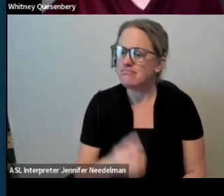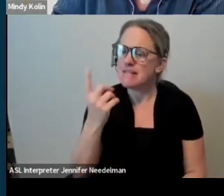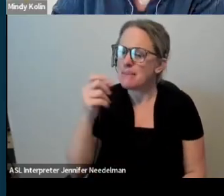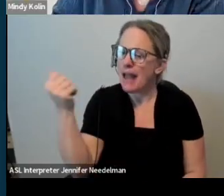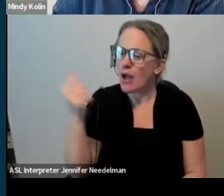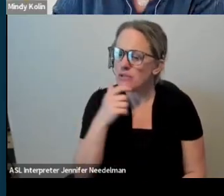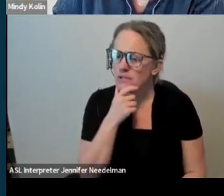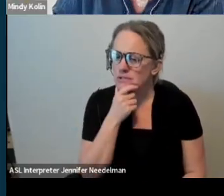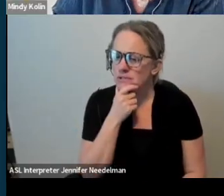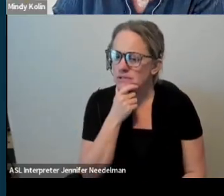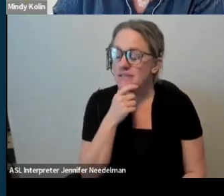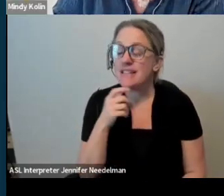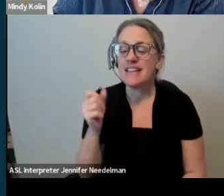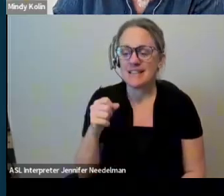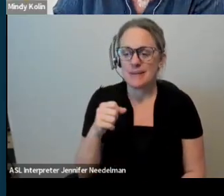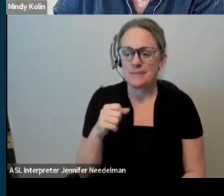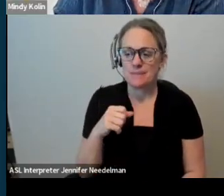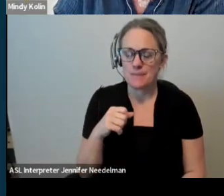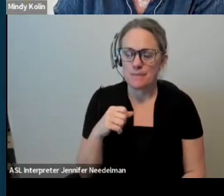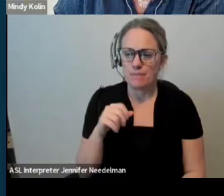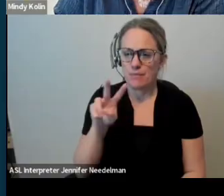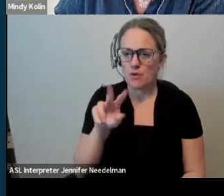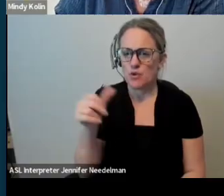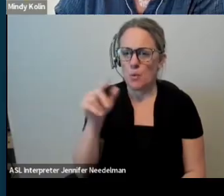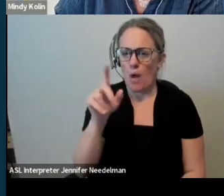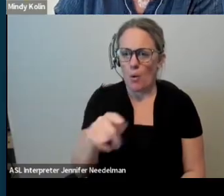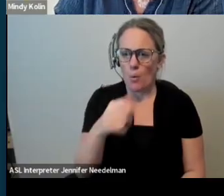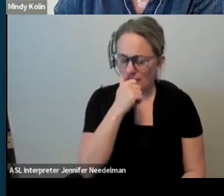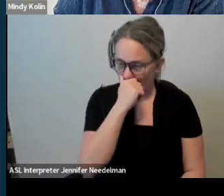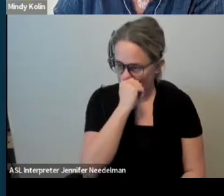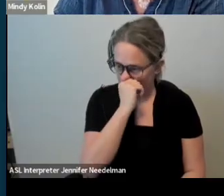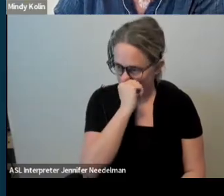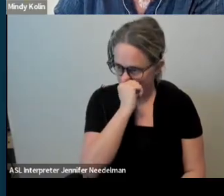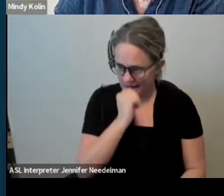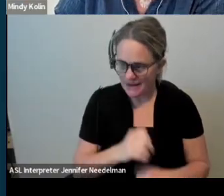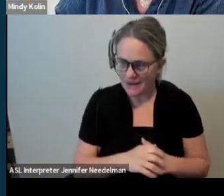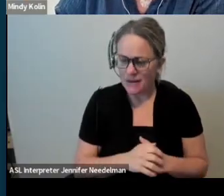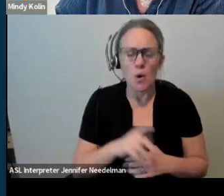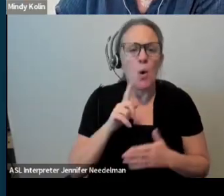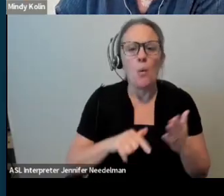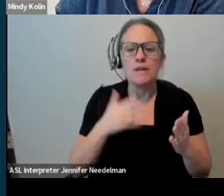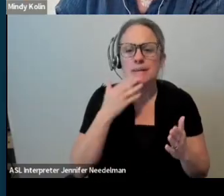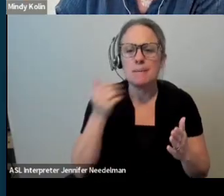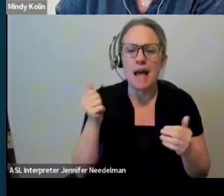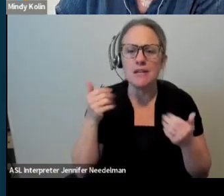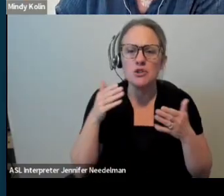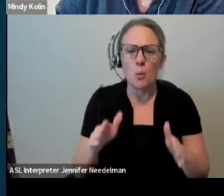There is, yes. There are two other questions in the chat. One is, what's the best way to create personas